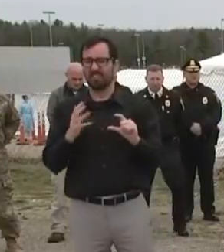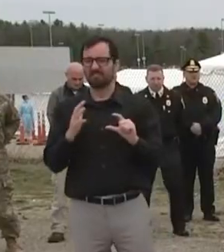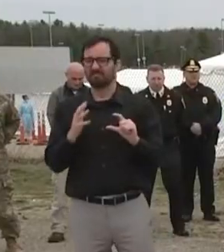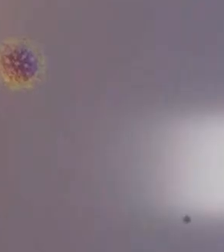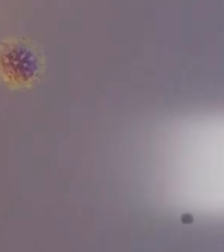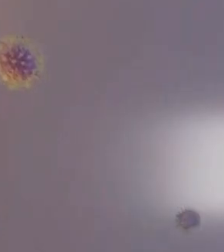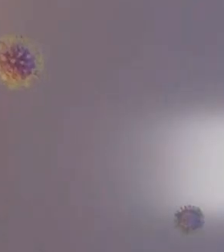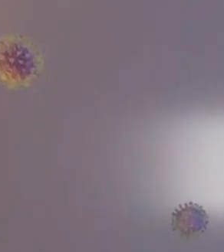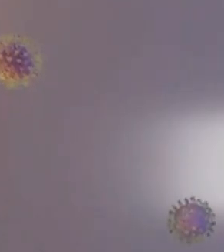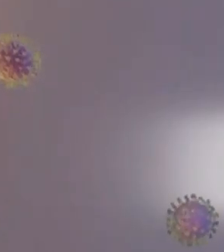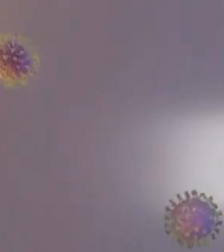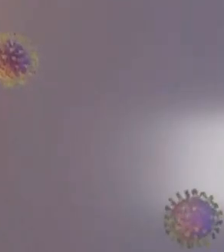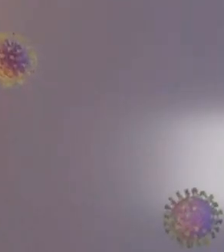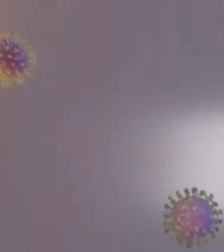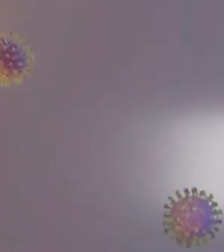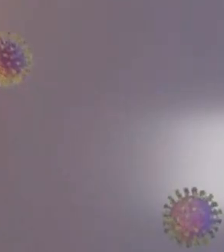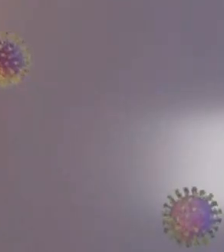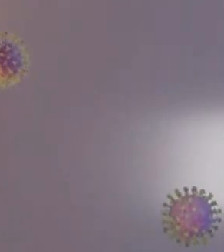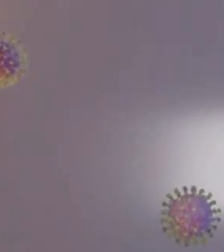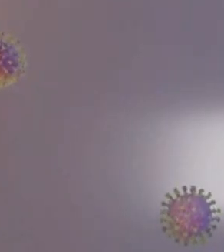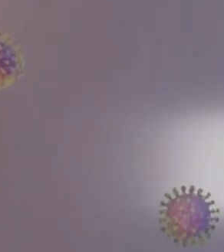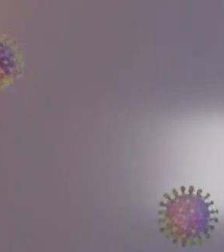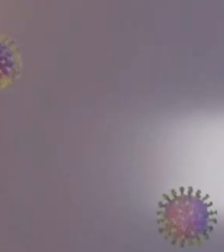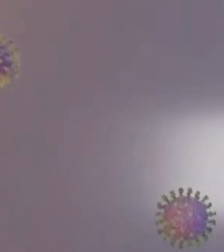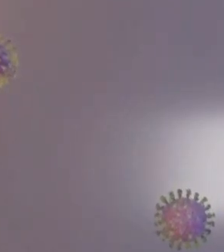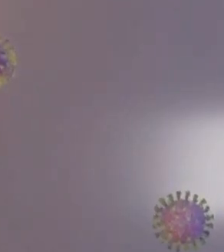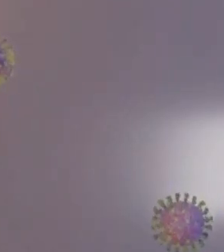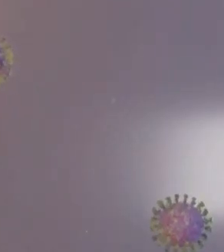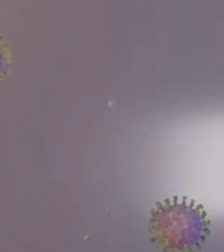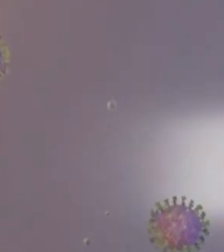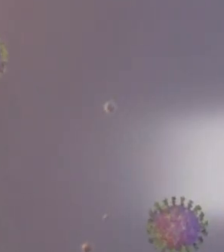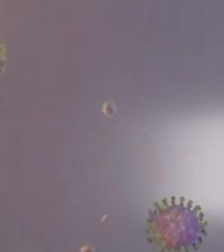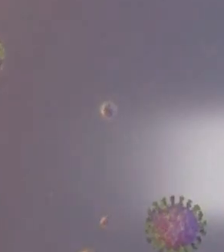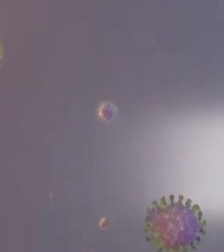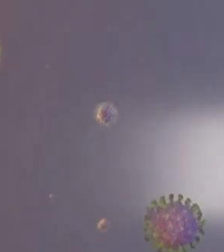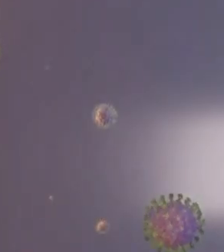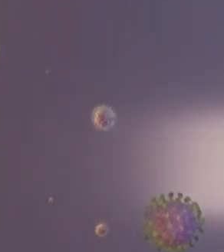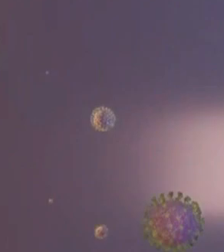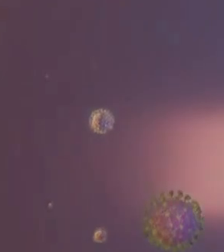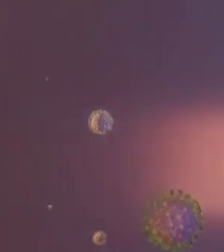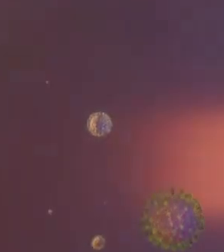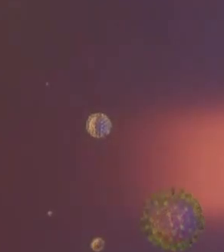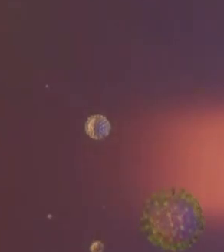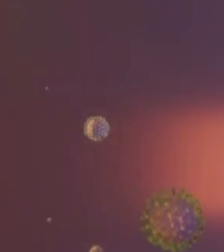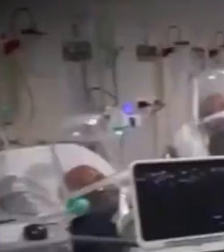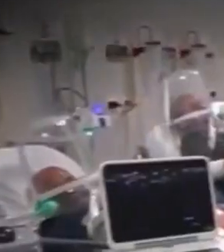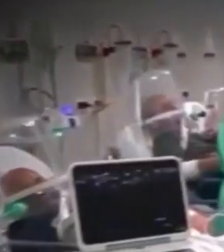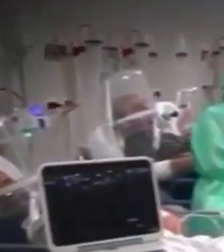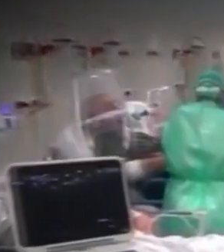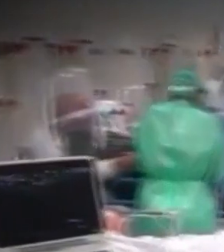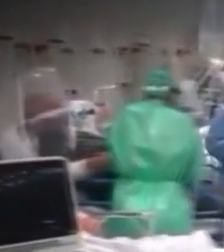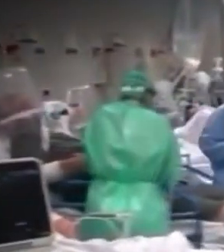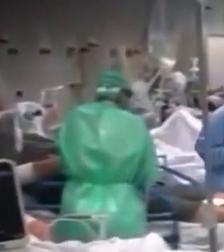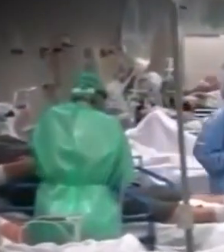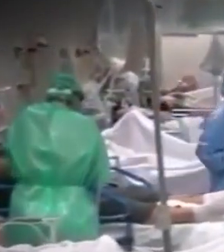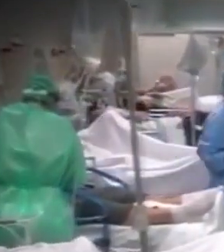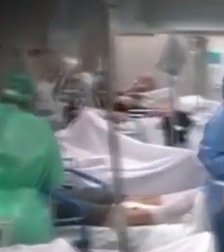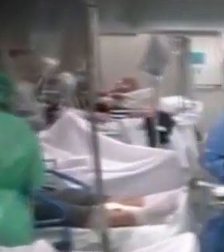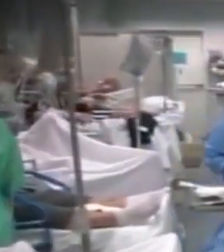NIGHT, UNPACKED THIS MORNING, OF VENTILATORS, THERE WERE 100 OF THEM.